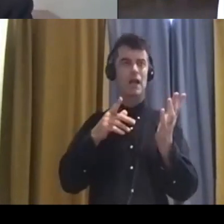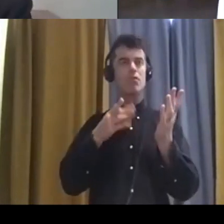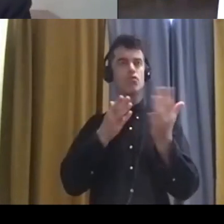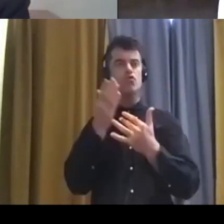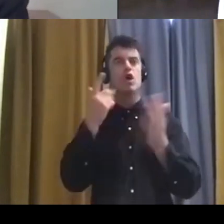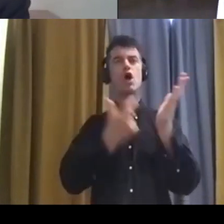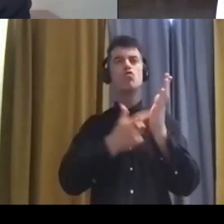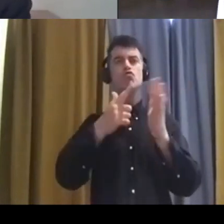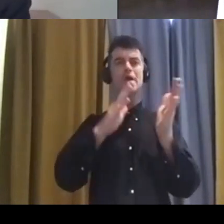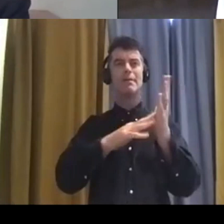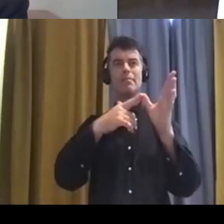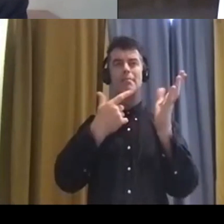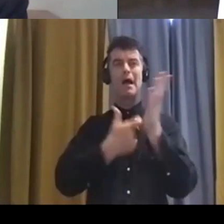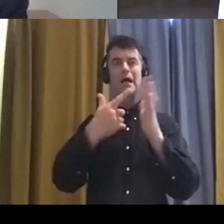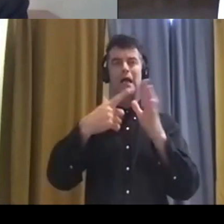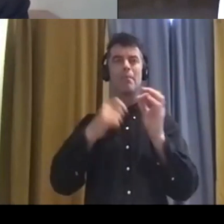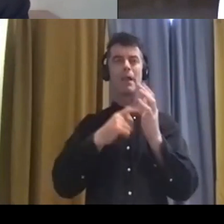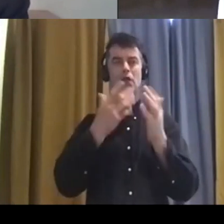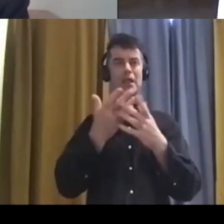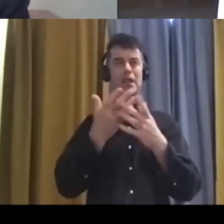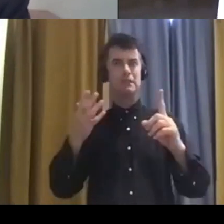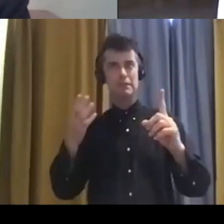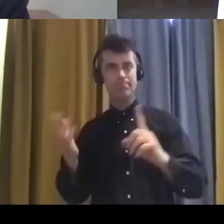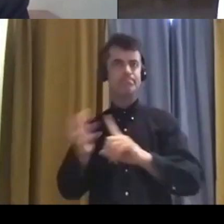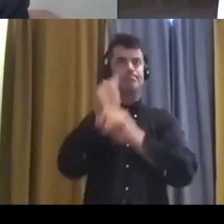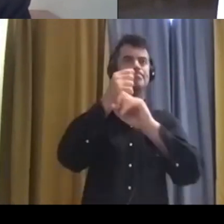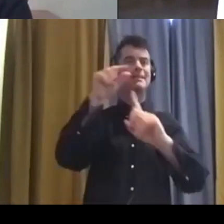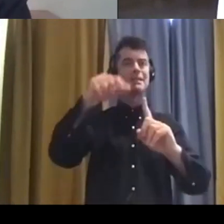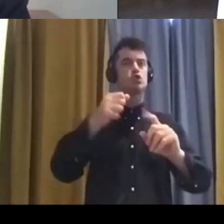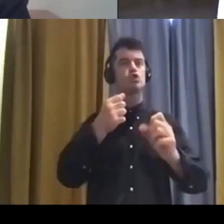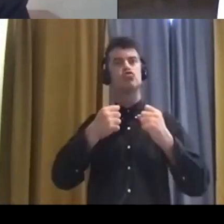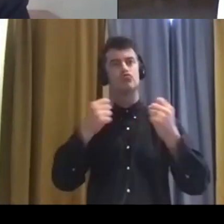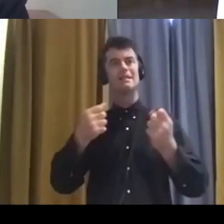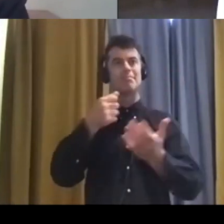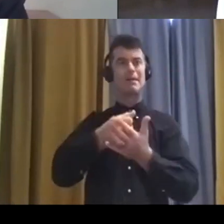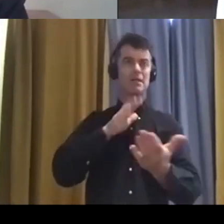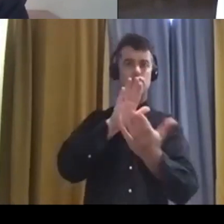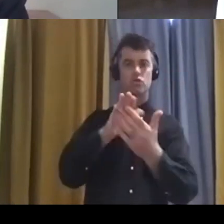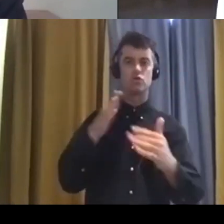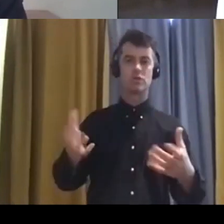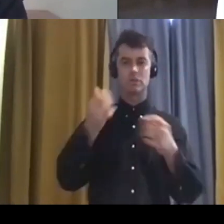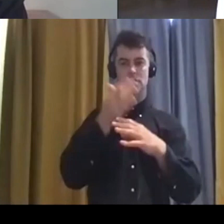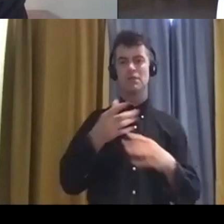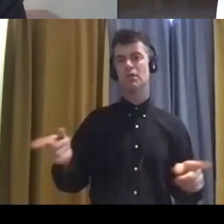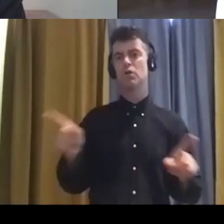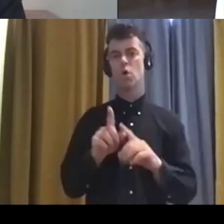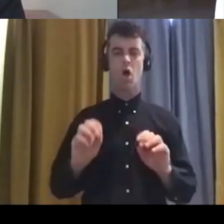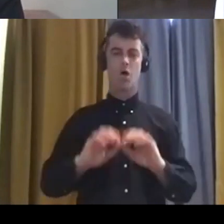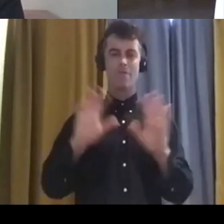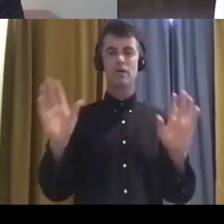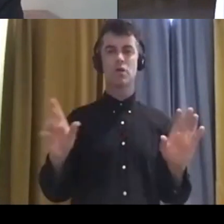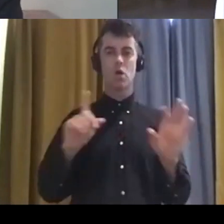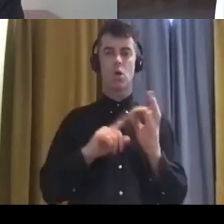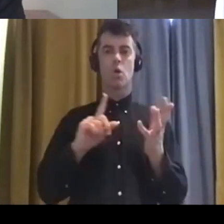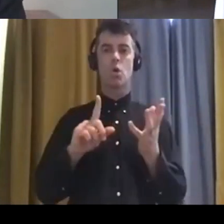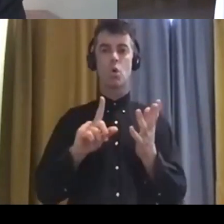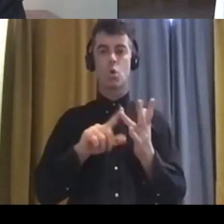hidden strengths-based approach to employment. It's also for the obvious quota and failed